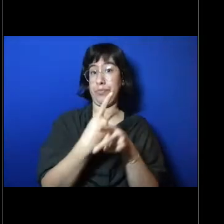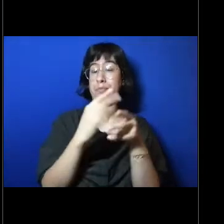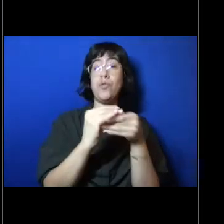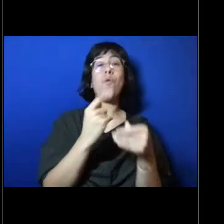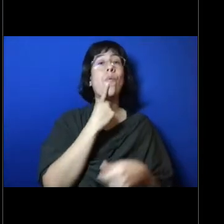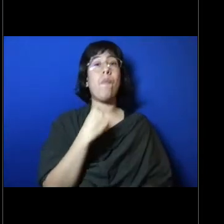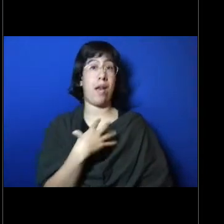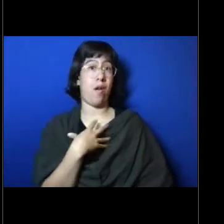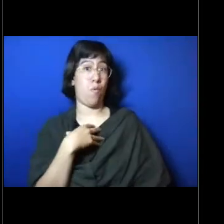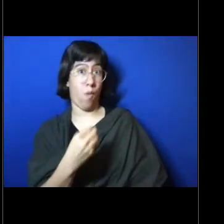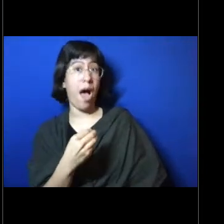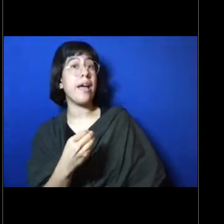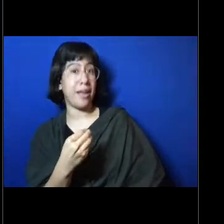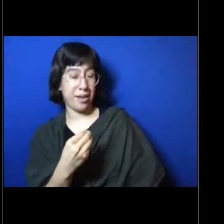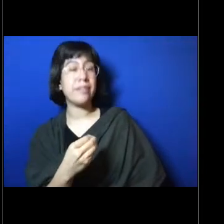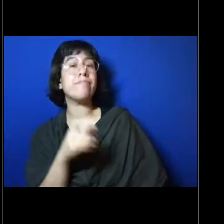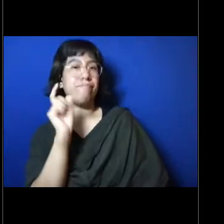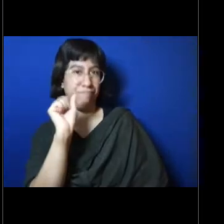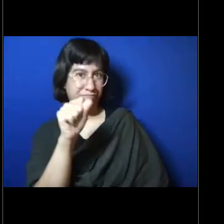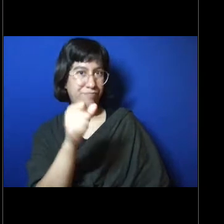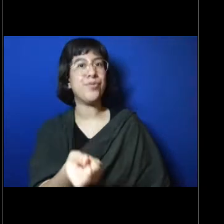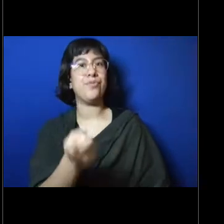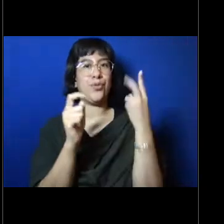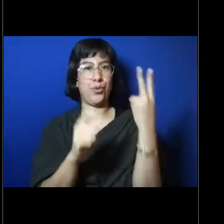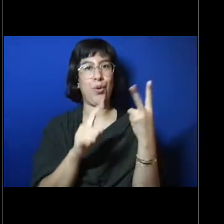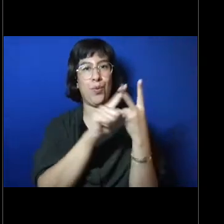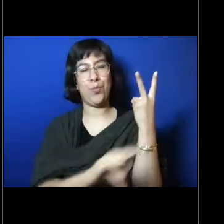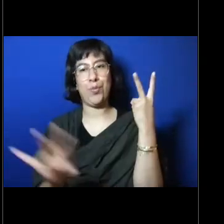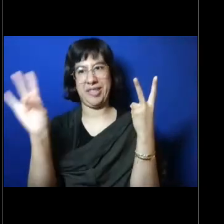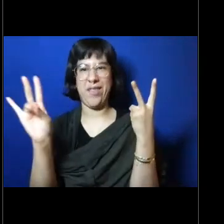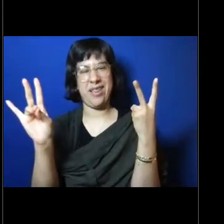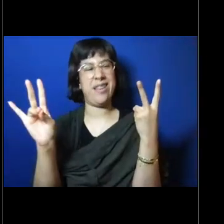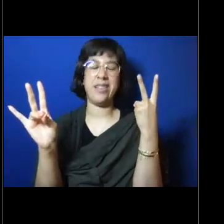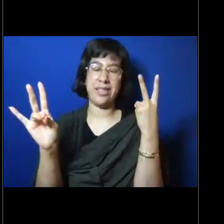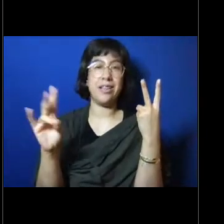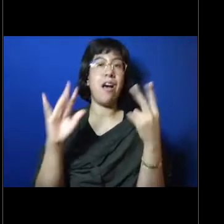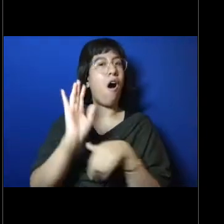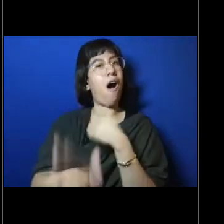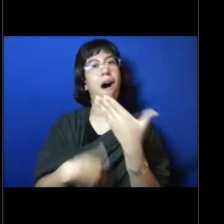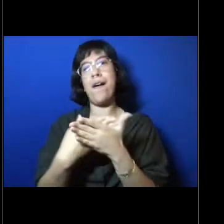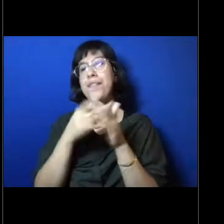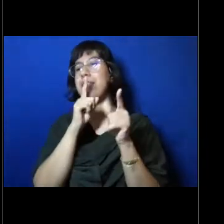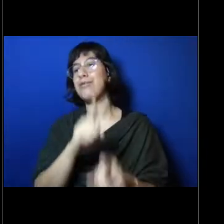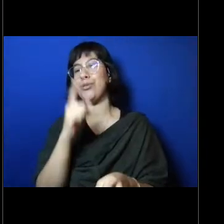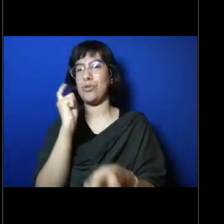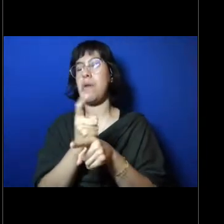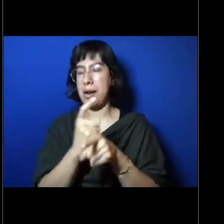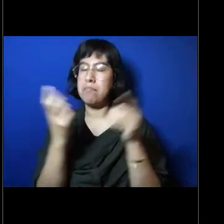those are two of the southern species. So in a sense, all those answers are correct in one way or another.